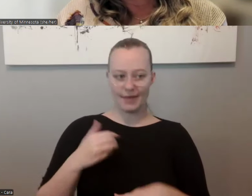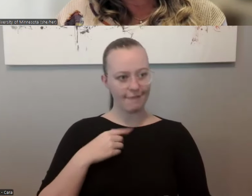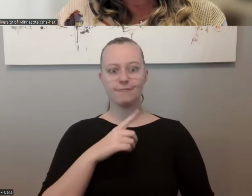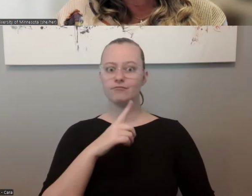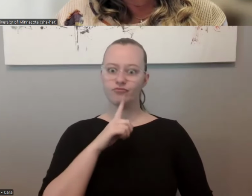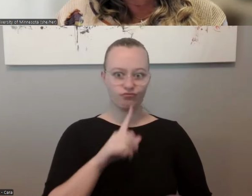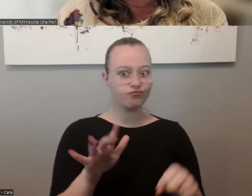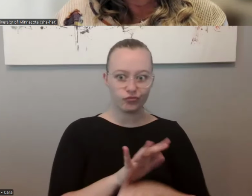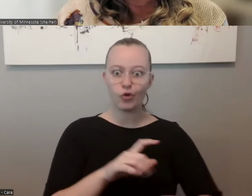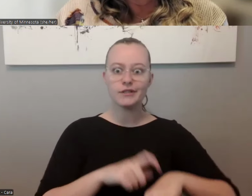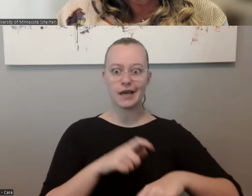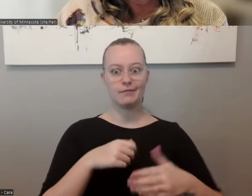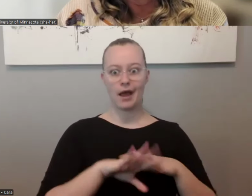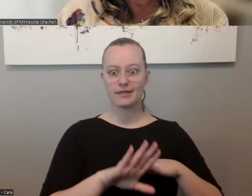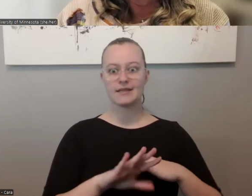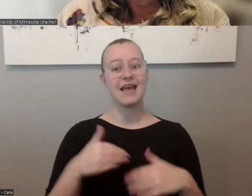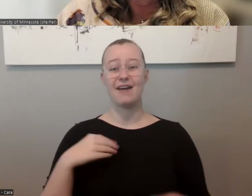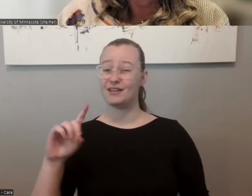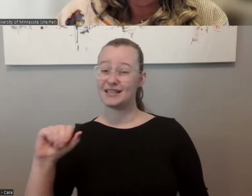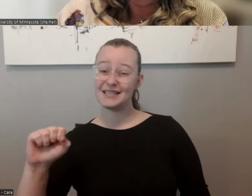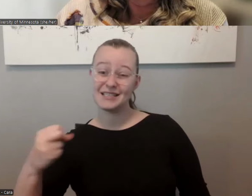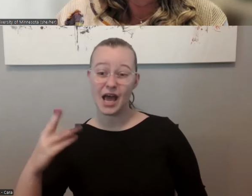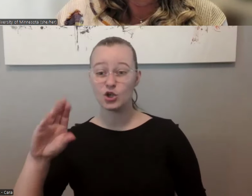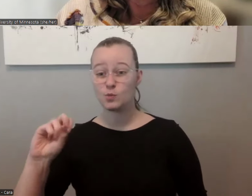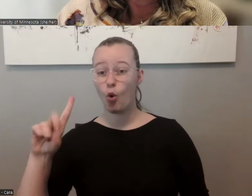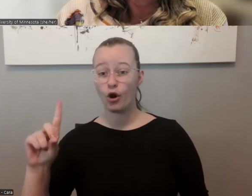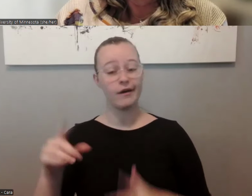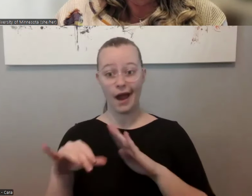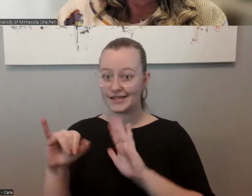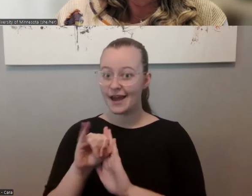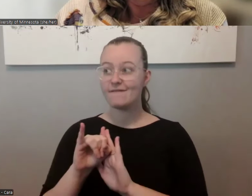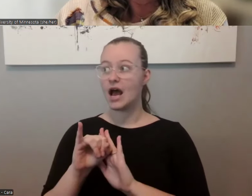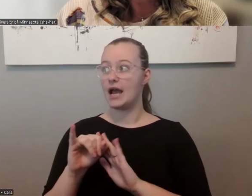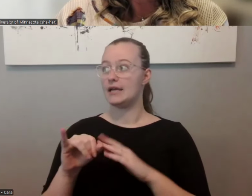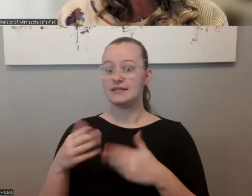access to it. They have a dashboard that identifies their